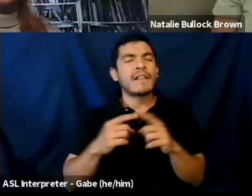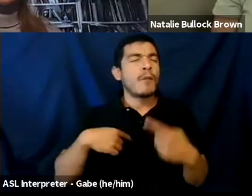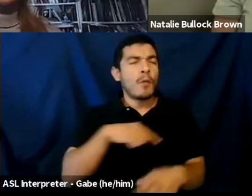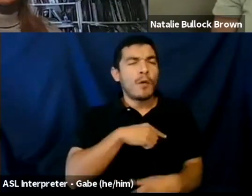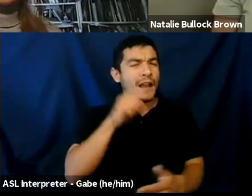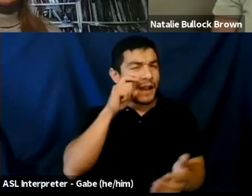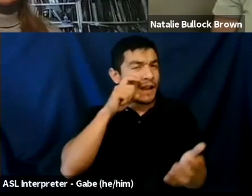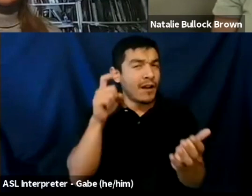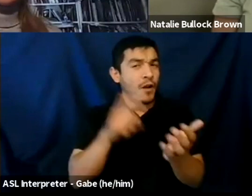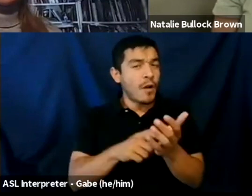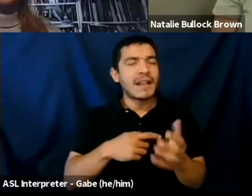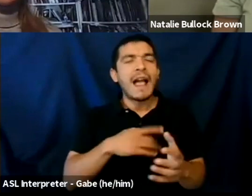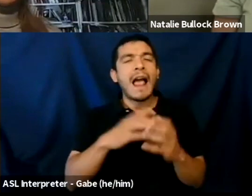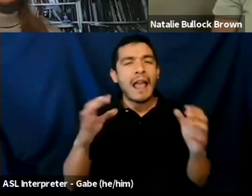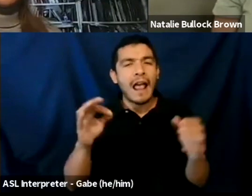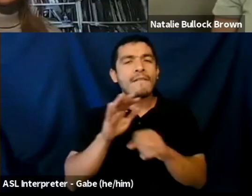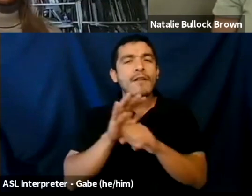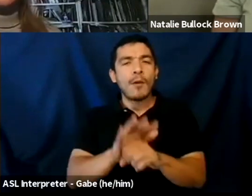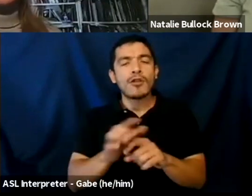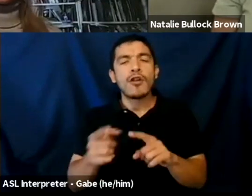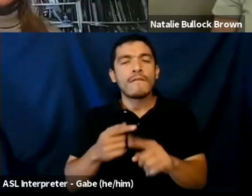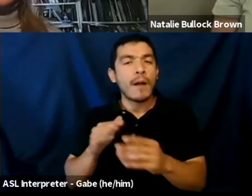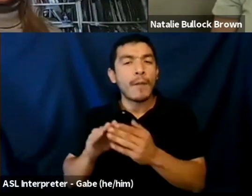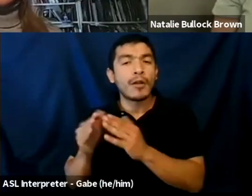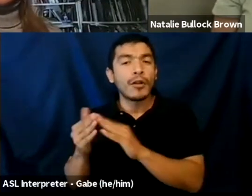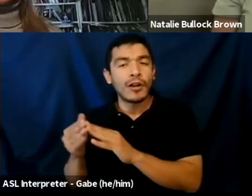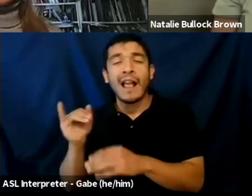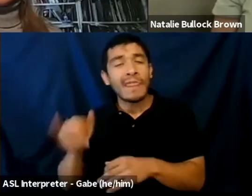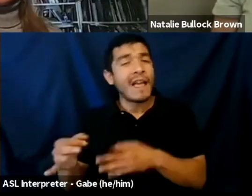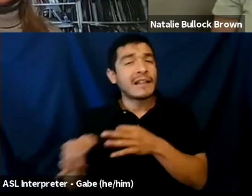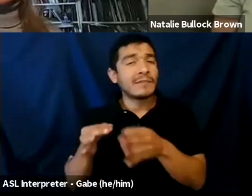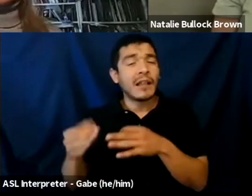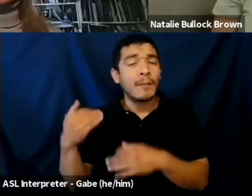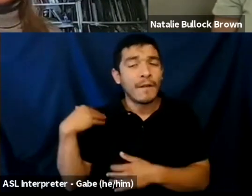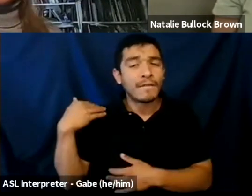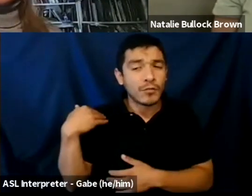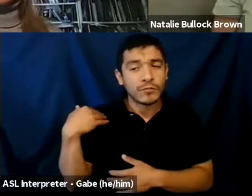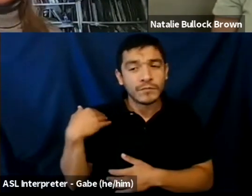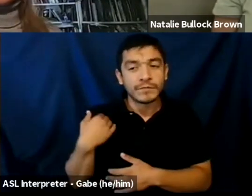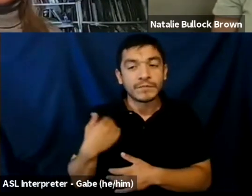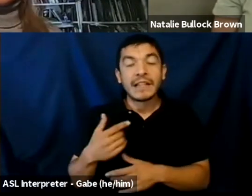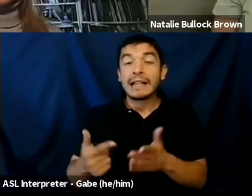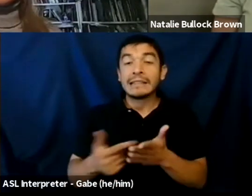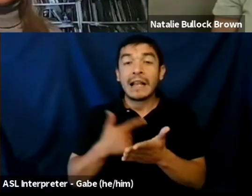from the community. And that was named earlier is sometimes survivors and the victims don't wanna share